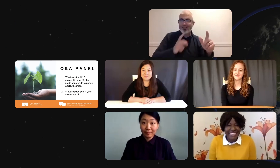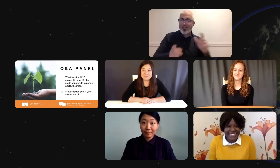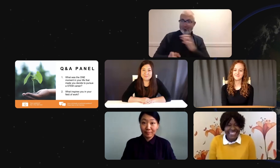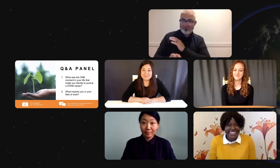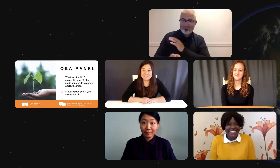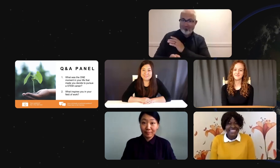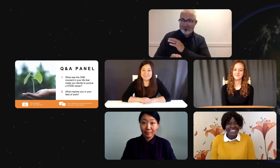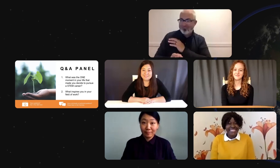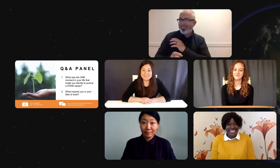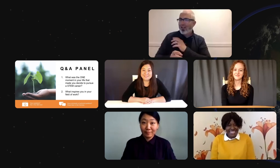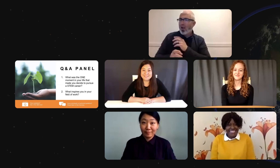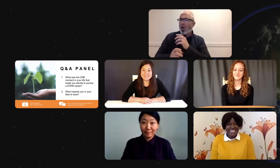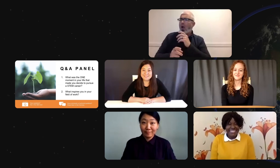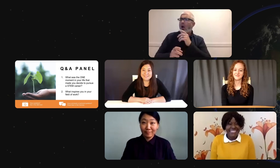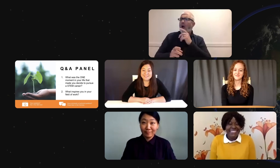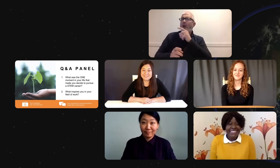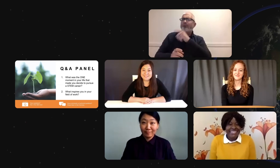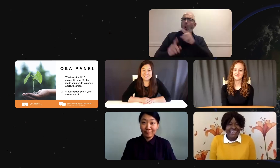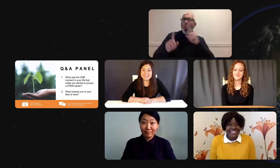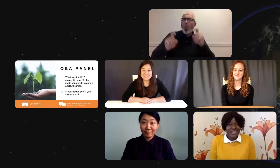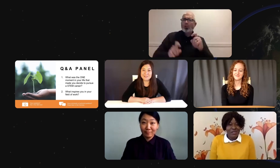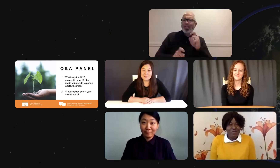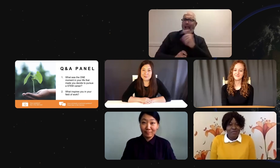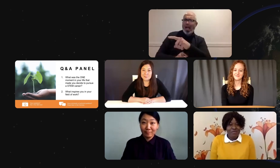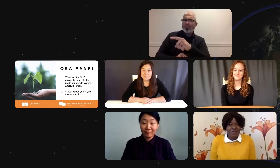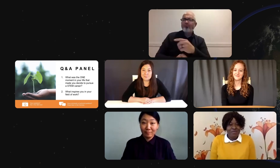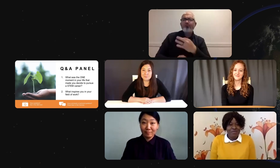save us all." A nice quote there!